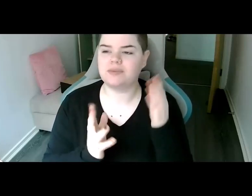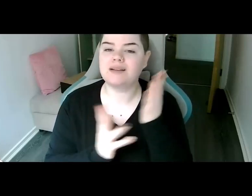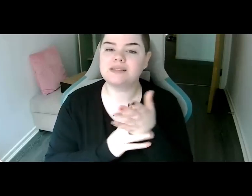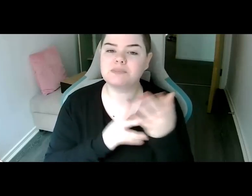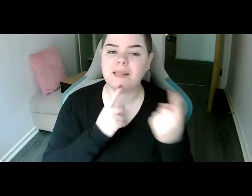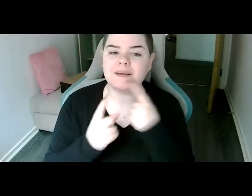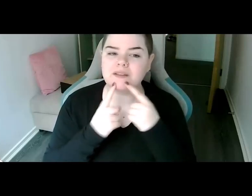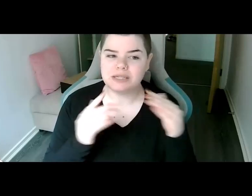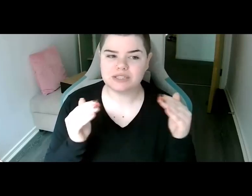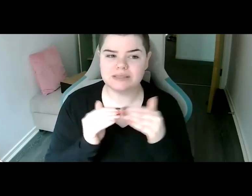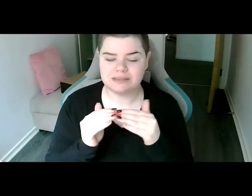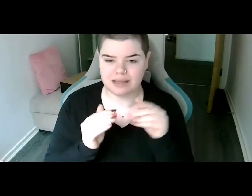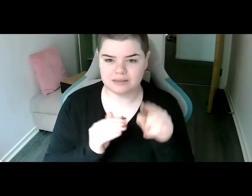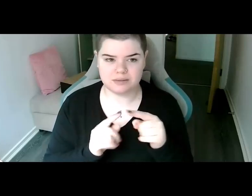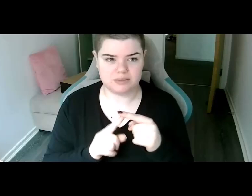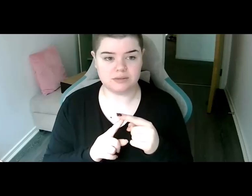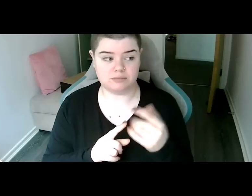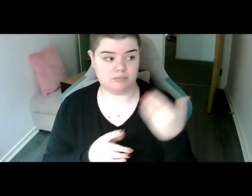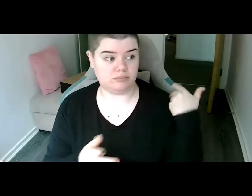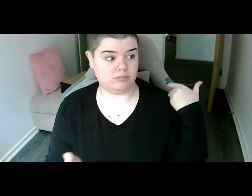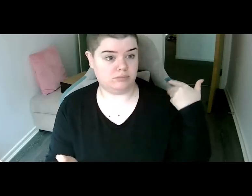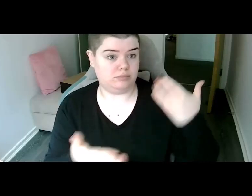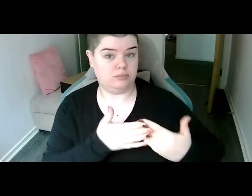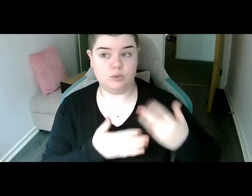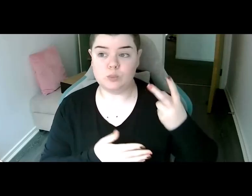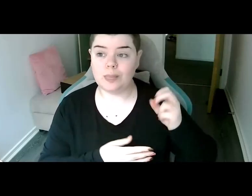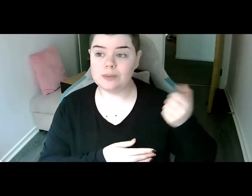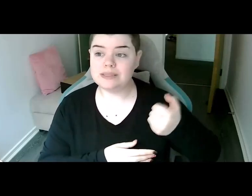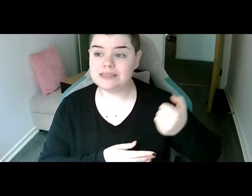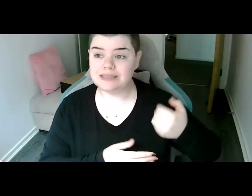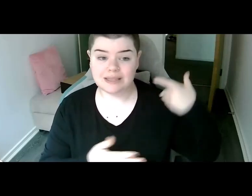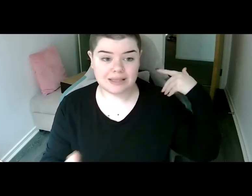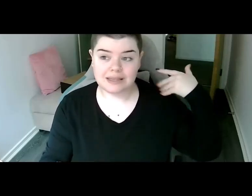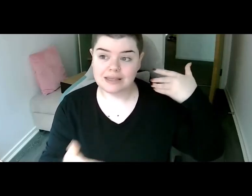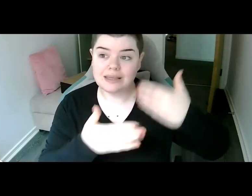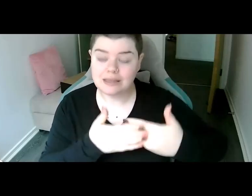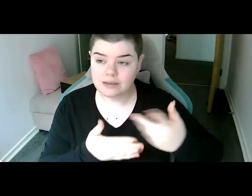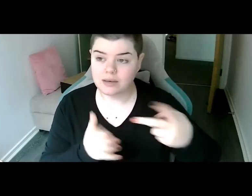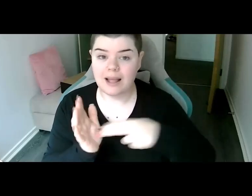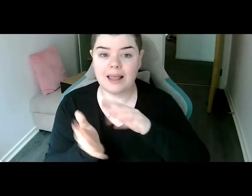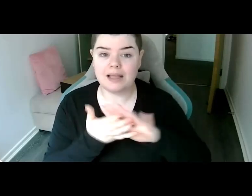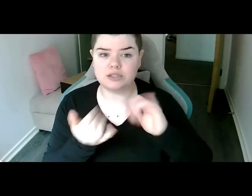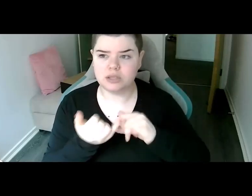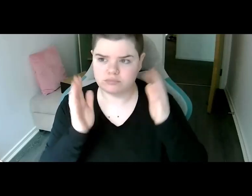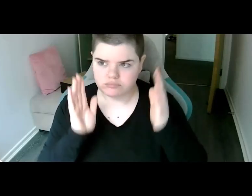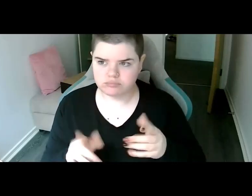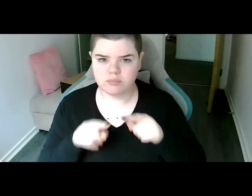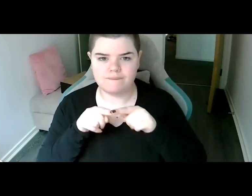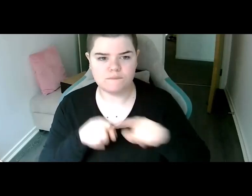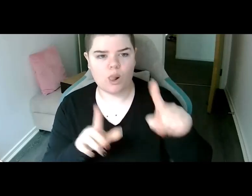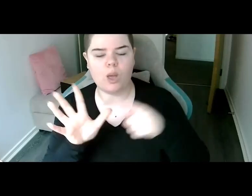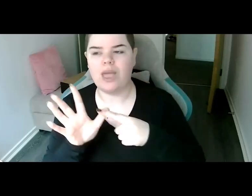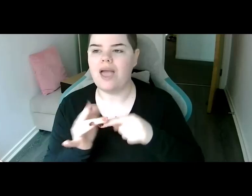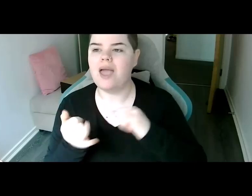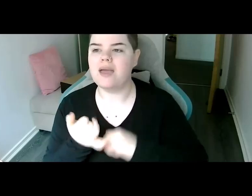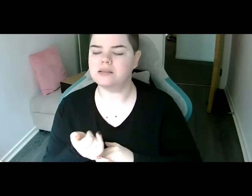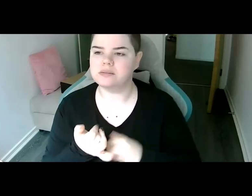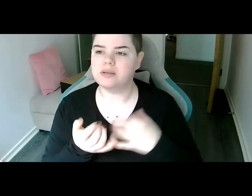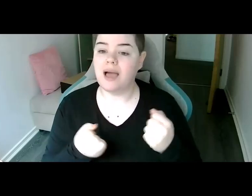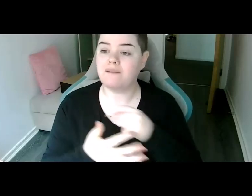So, the AIS is the Accessible Information Standard. It's been in place since 2016 and is something that the NHS should follow.